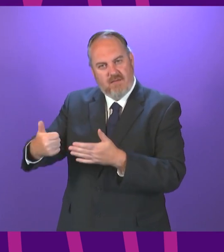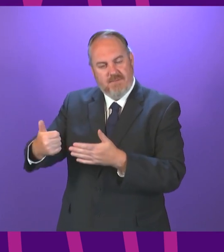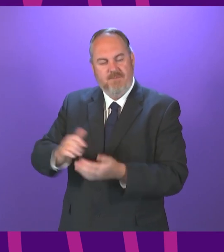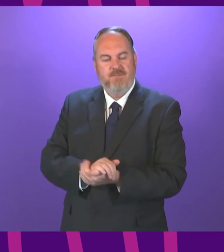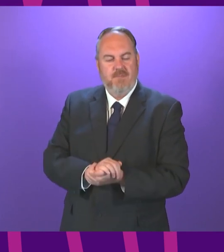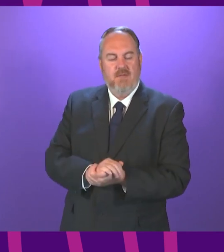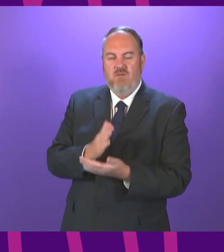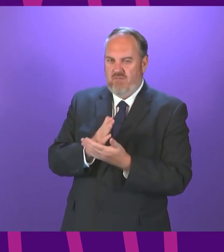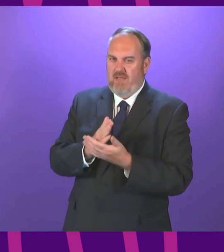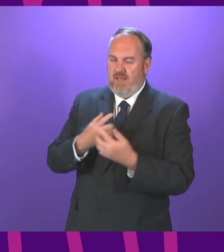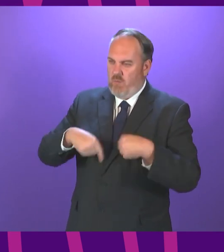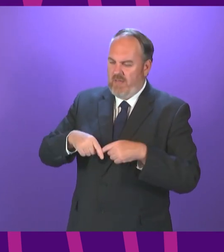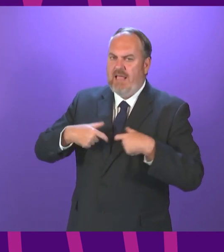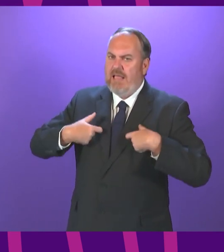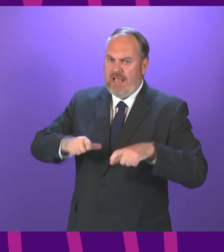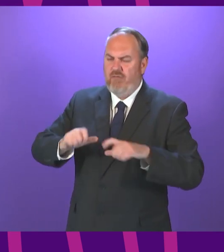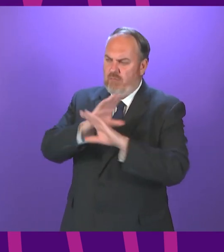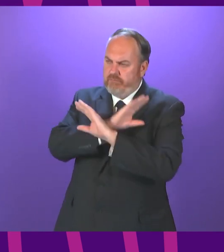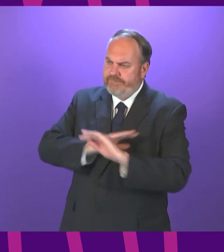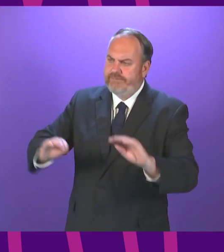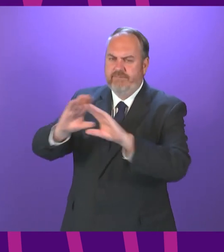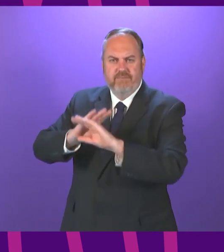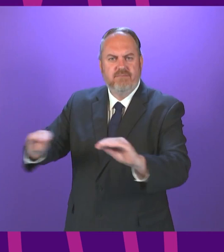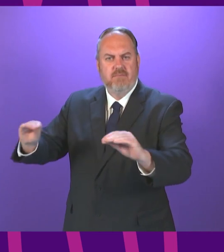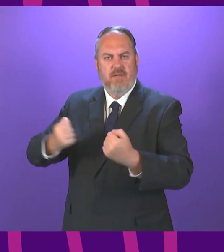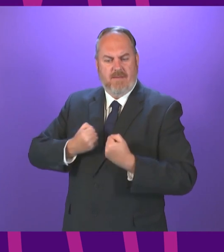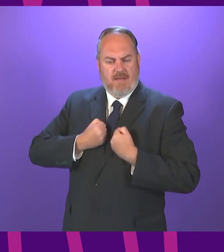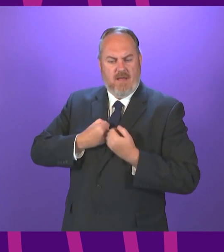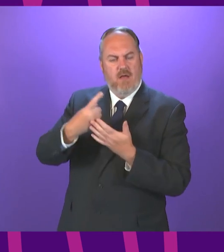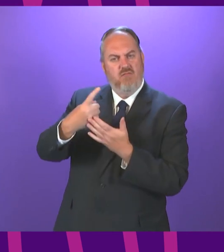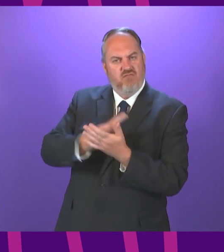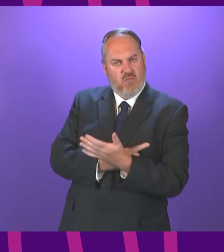Scotland are. We will continue to do that at each phase of the pandemic. I say again that anybody